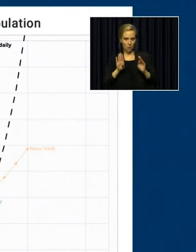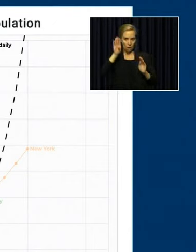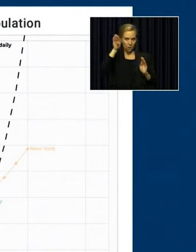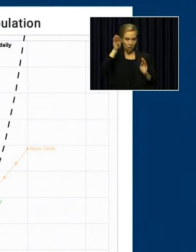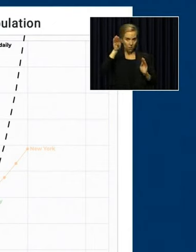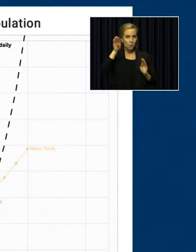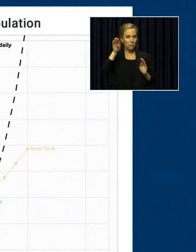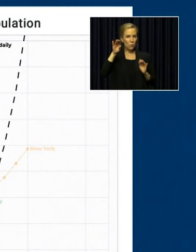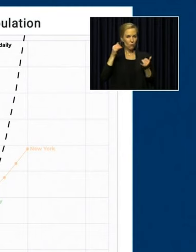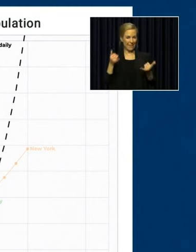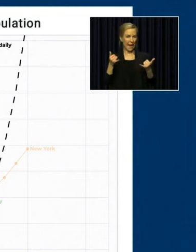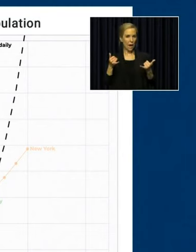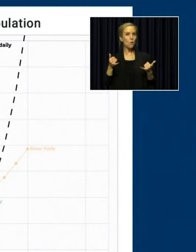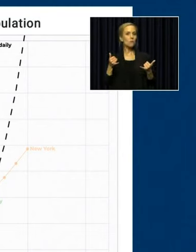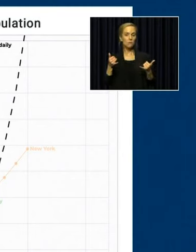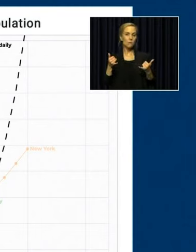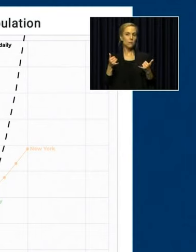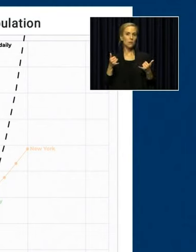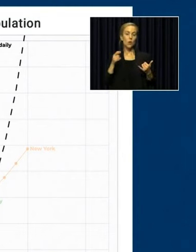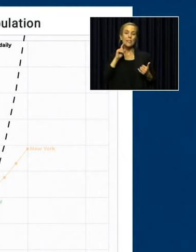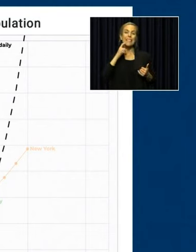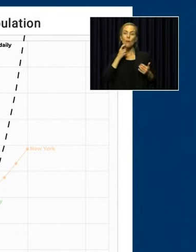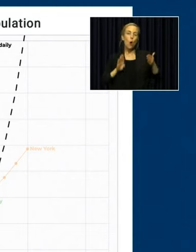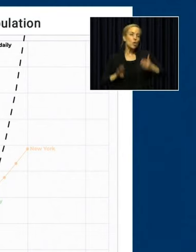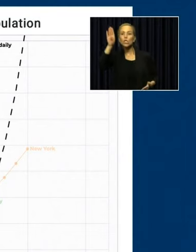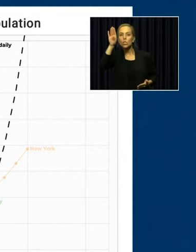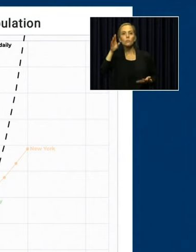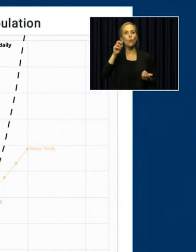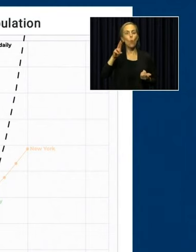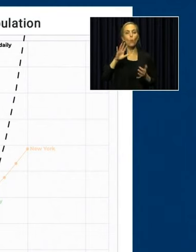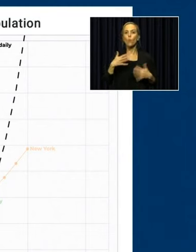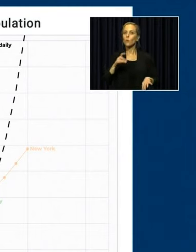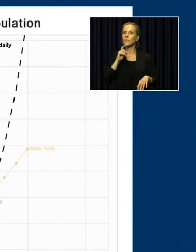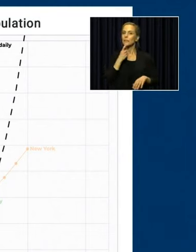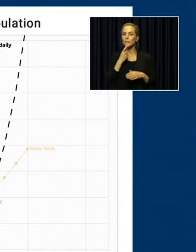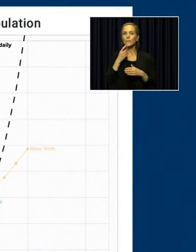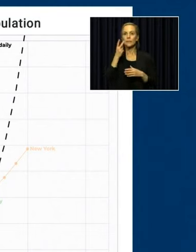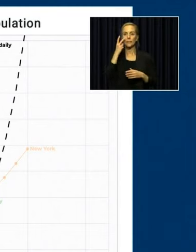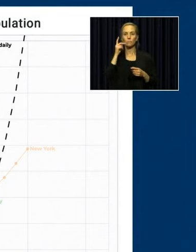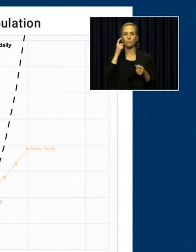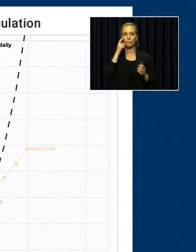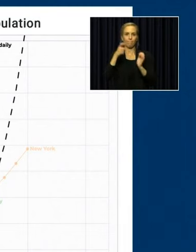COMPLIANCE, YOU'RE WILLING TO DO THE RIGHT THING AS HAS US WHERE WE ARE.